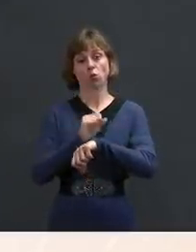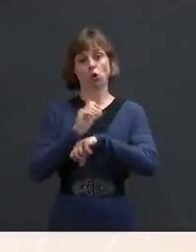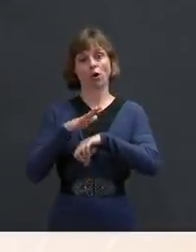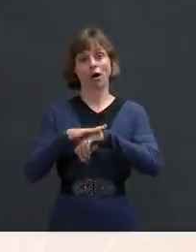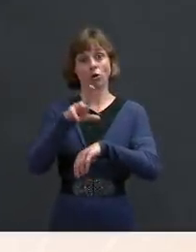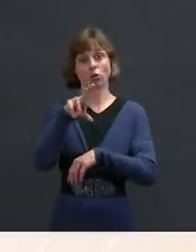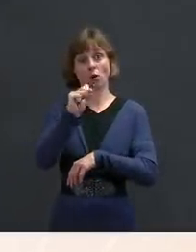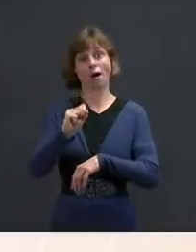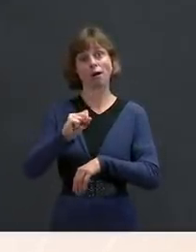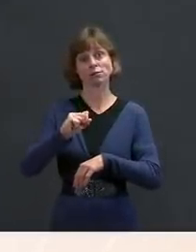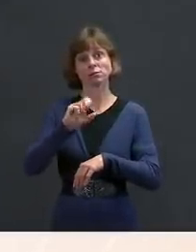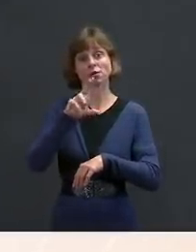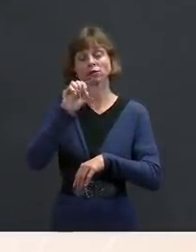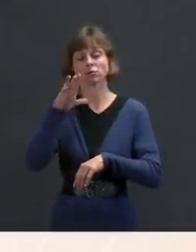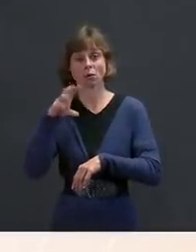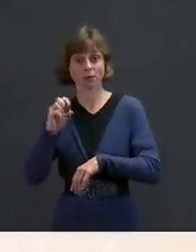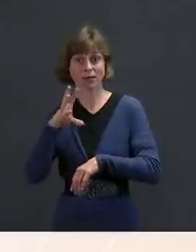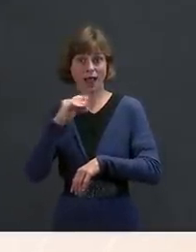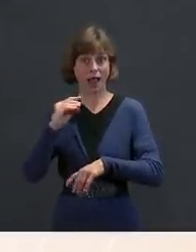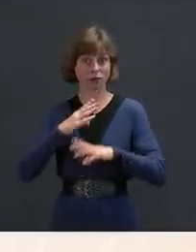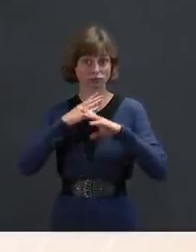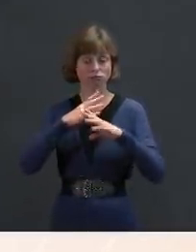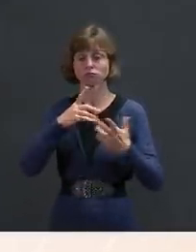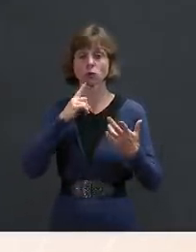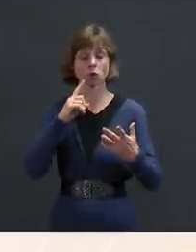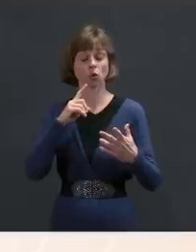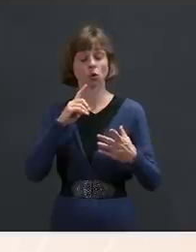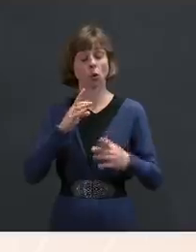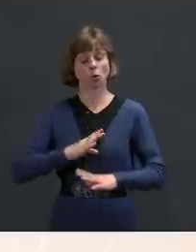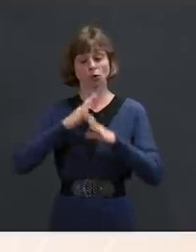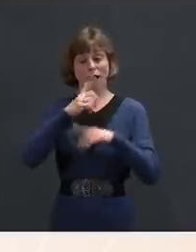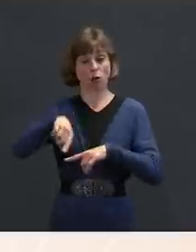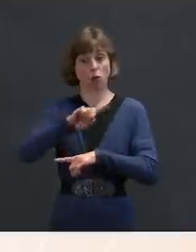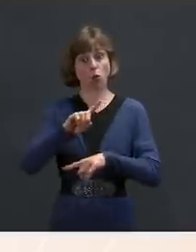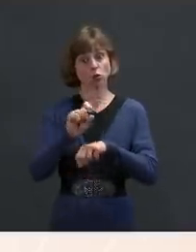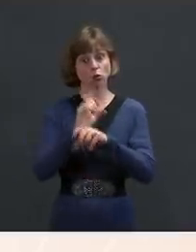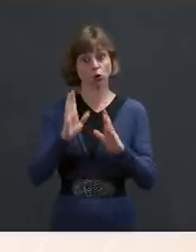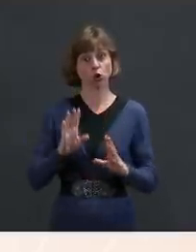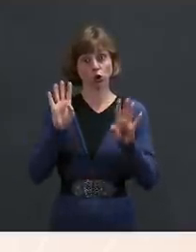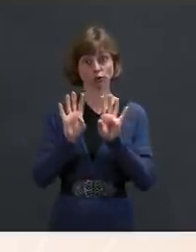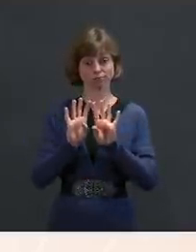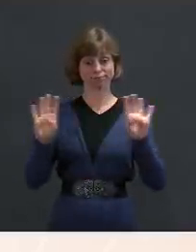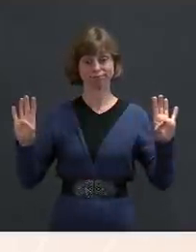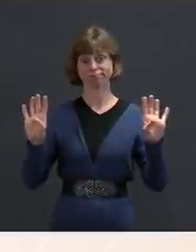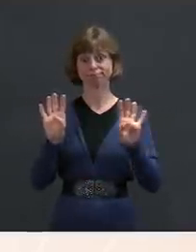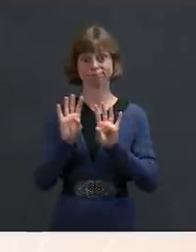and other frontline personnel that address the needs of individuals coming to our border.